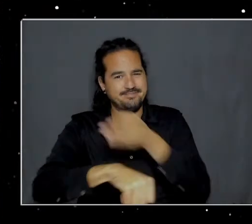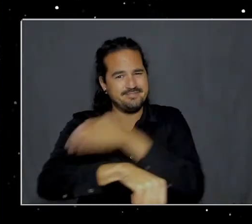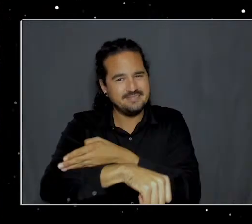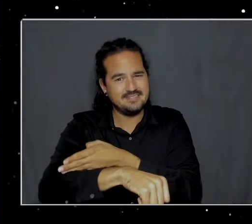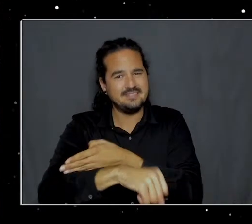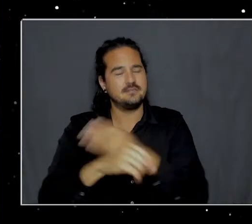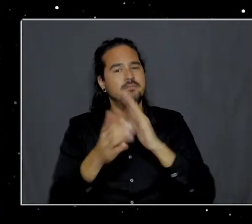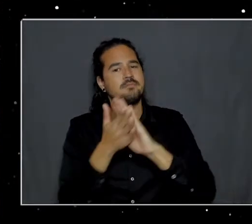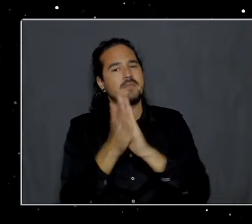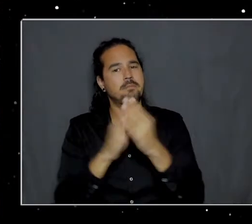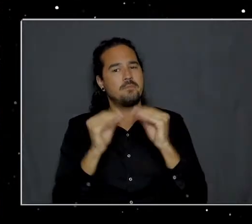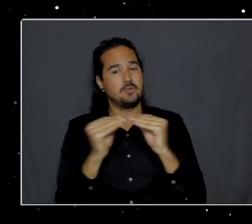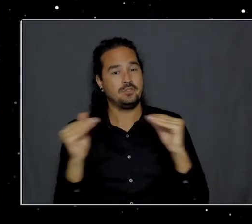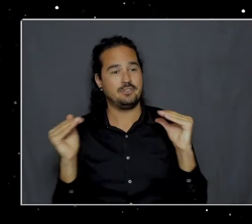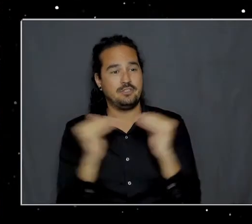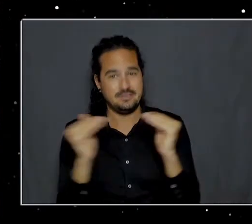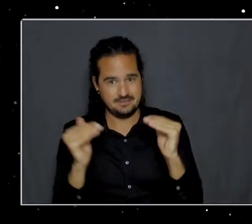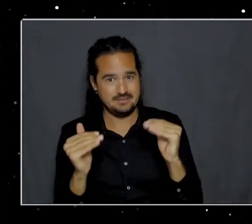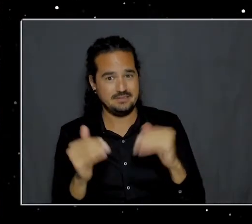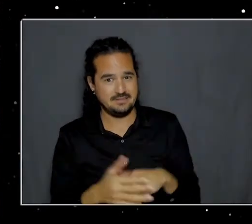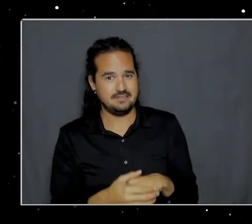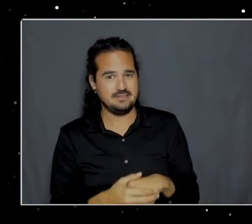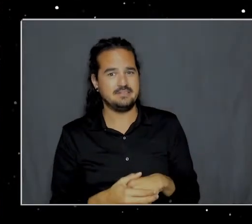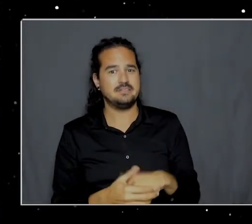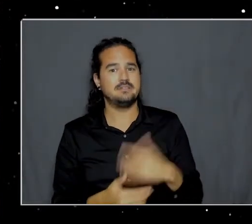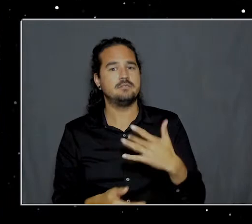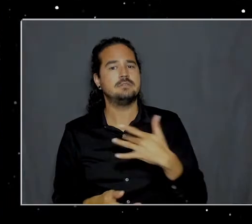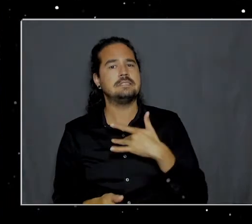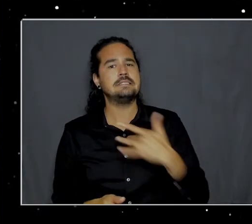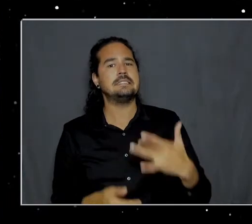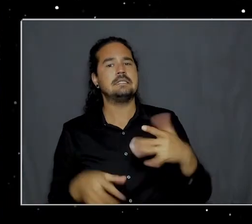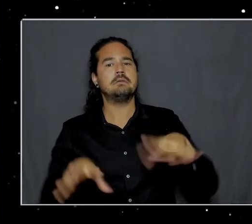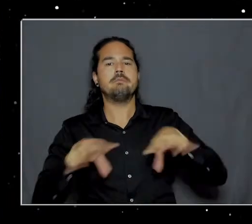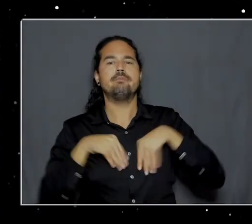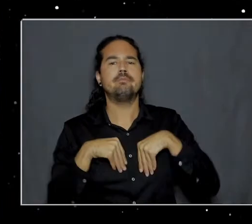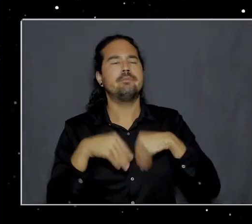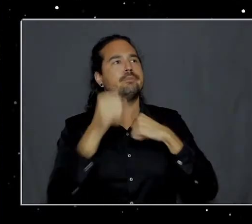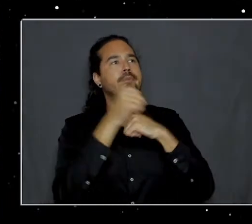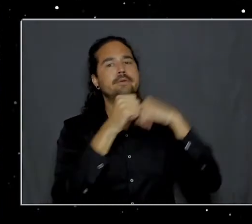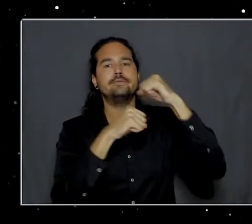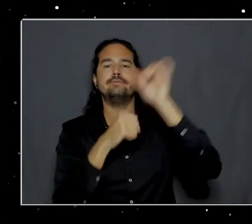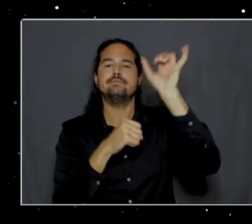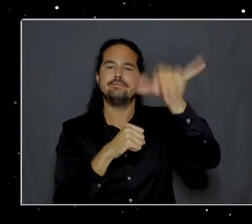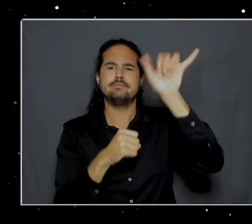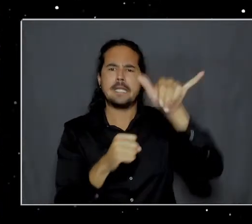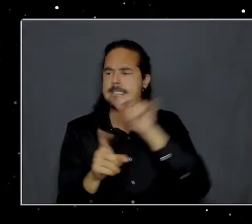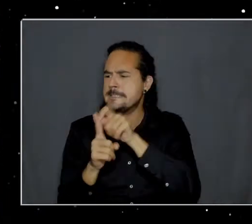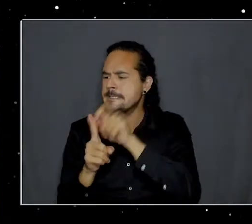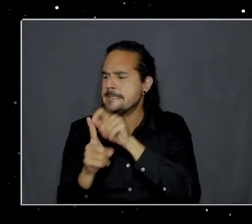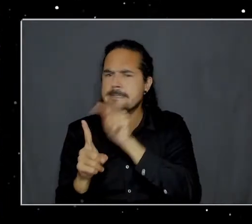TO OUR PEOPLE. WHAT WE TEND TO BE, IS GENEROUS TO OUR STRUCTURES AND HARD ON PEOPLE. WE GOT IT COMPLETELY BACKWARDS.